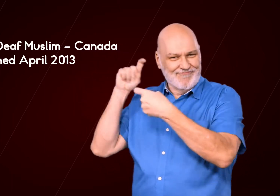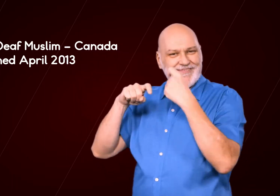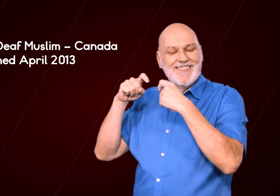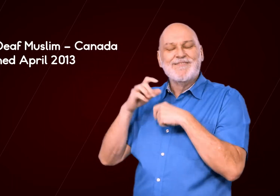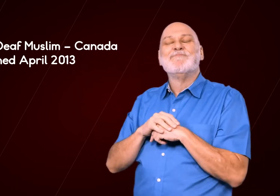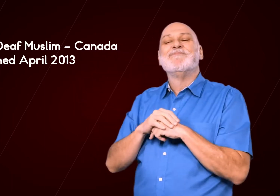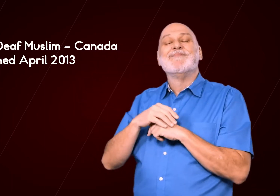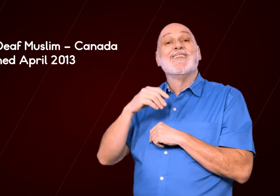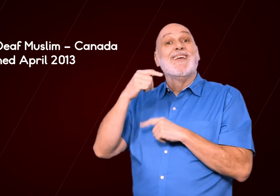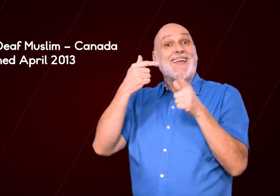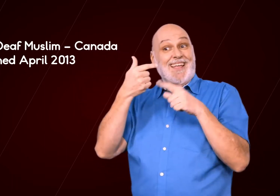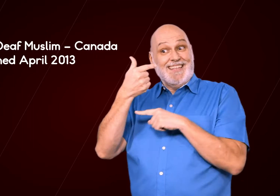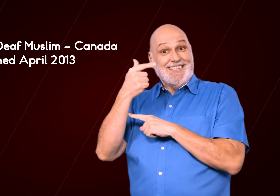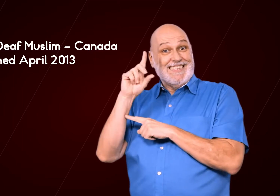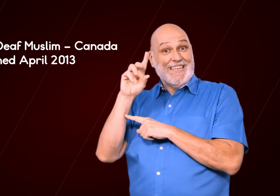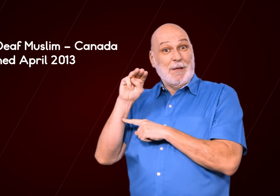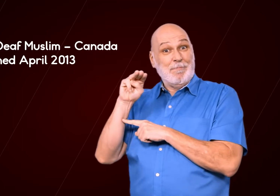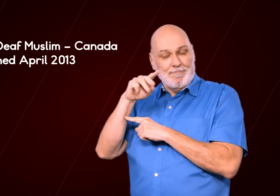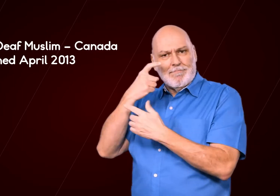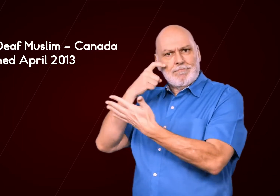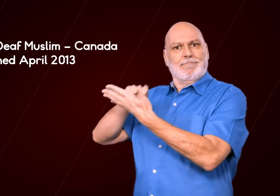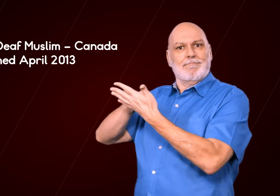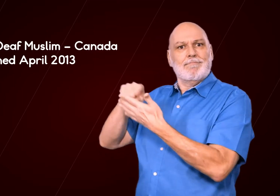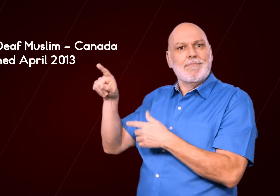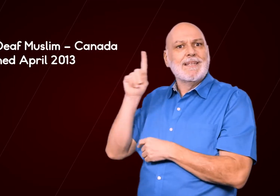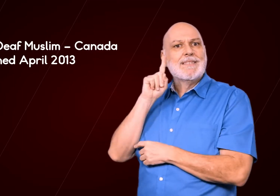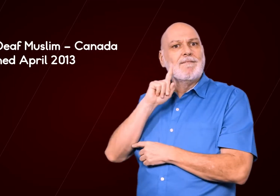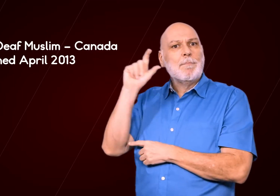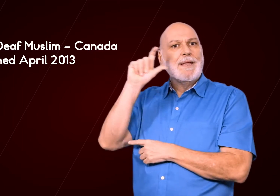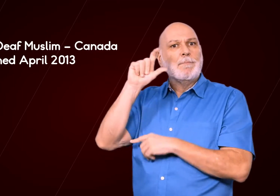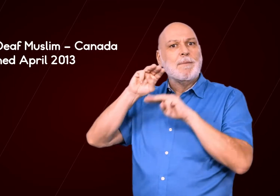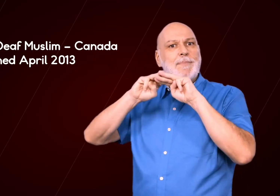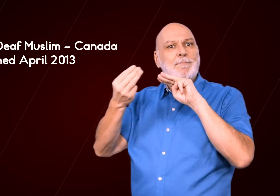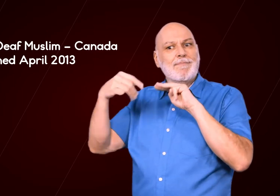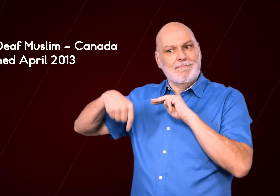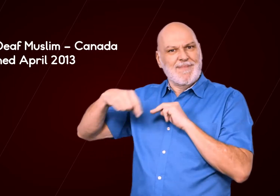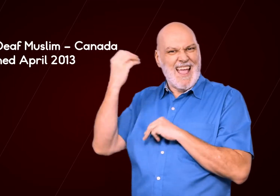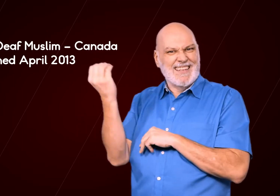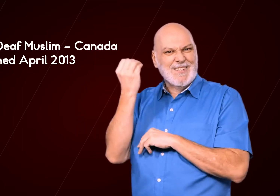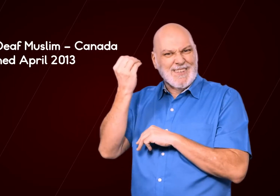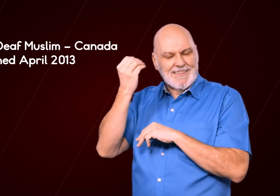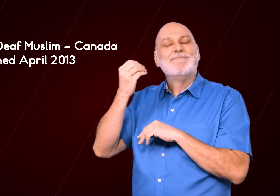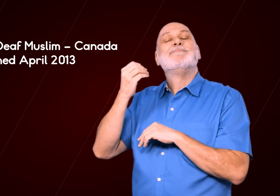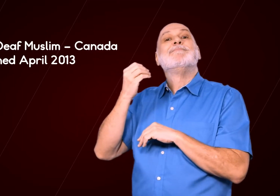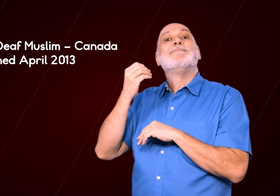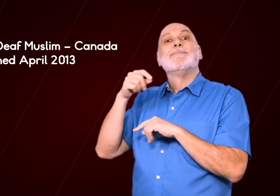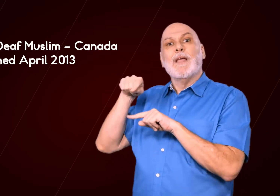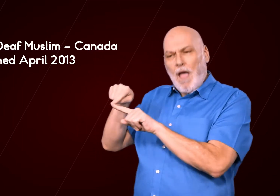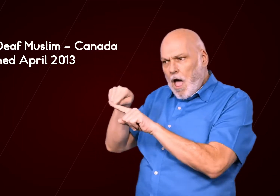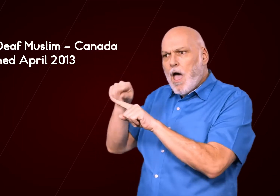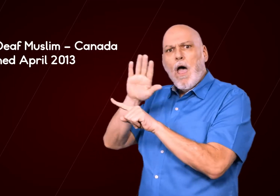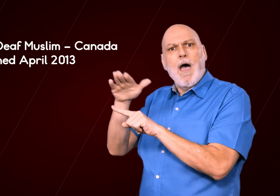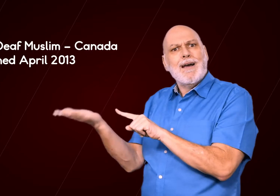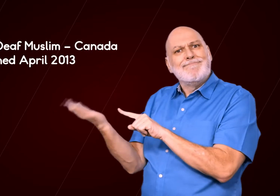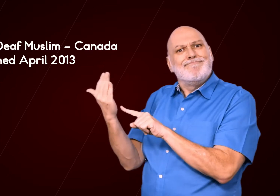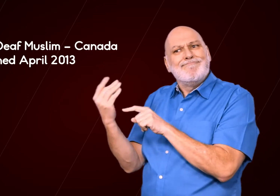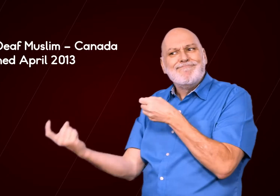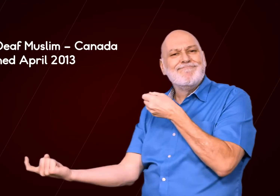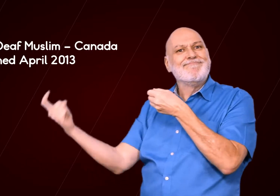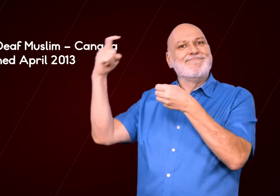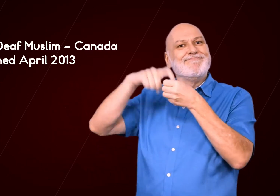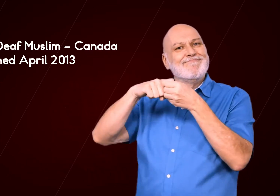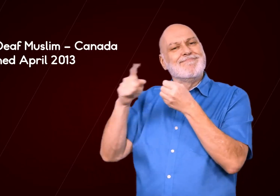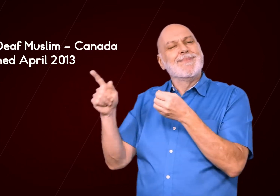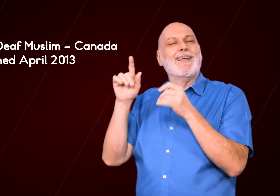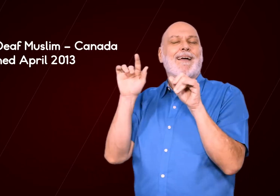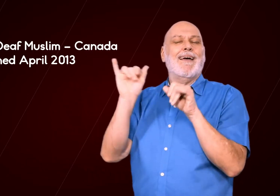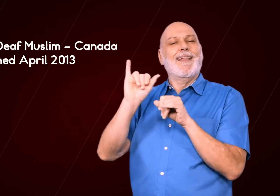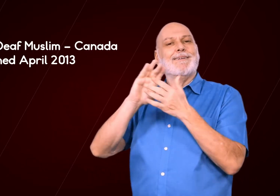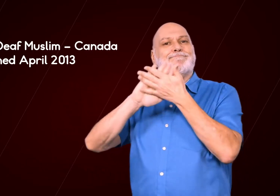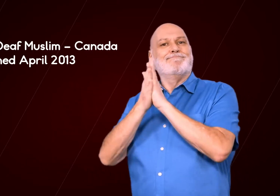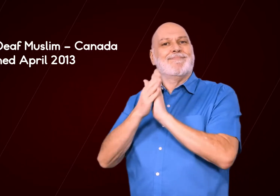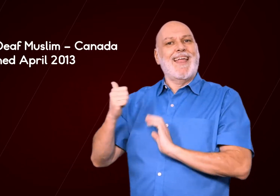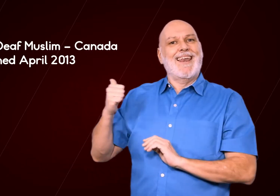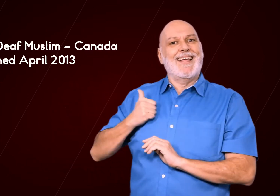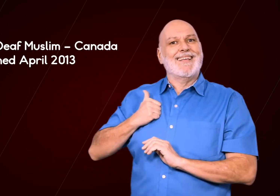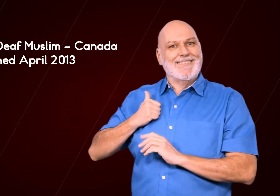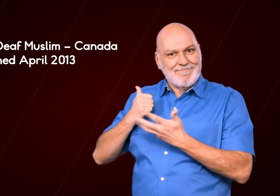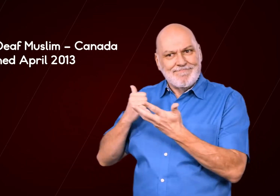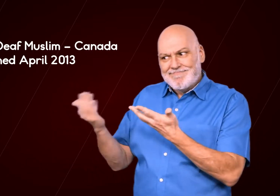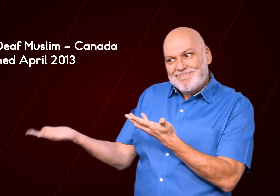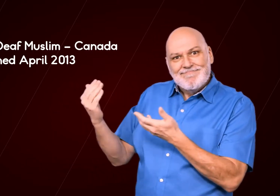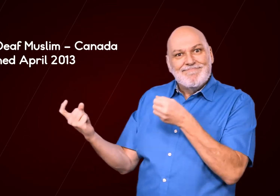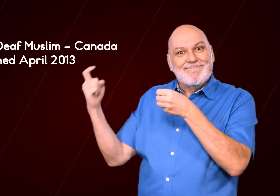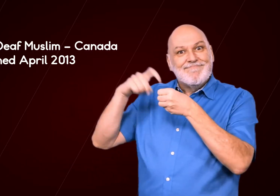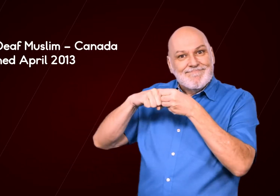encouraged Deaf Muslims in Mississauga to launch an affiliate,